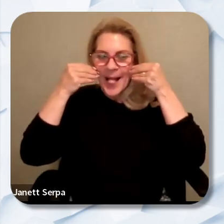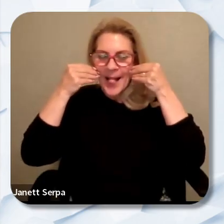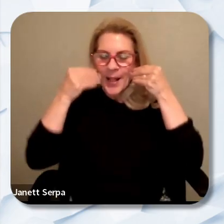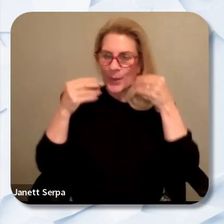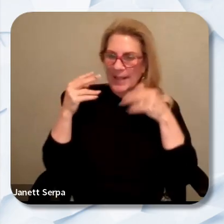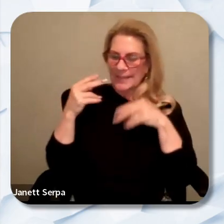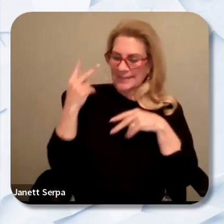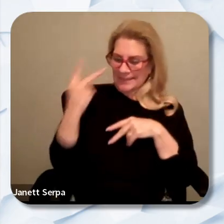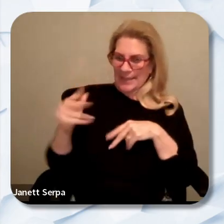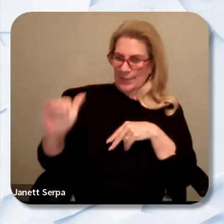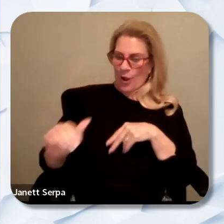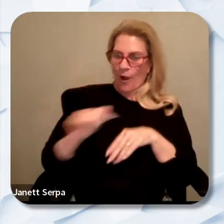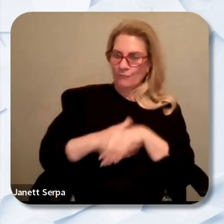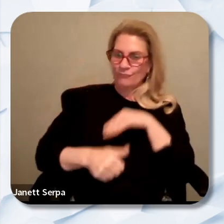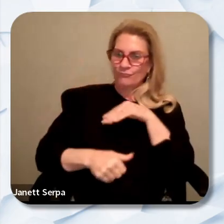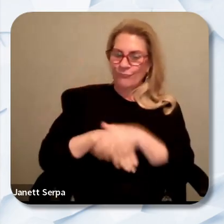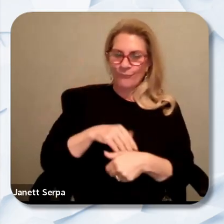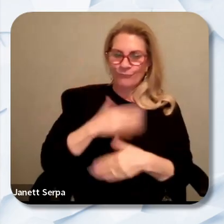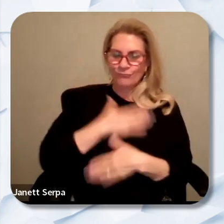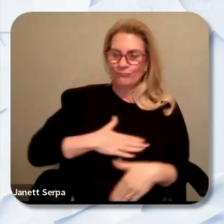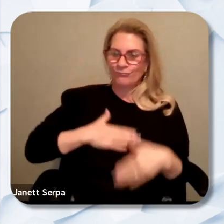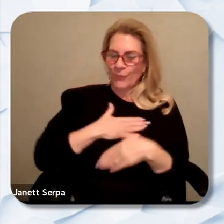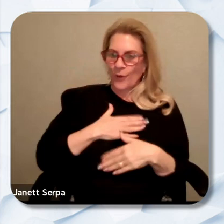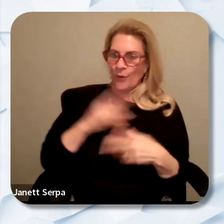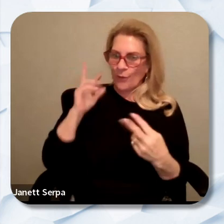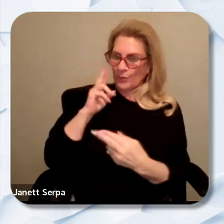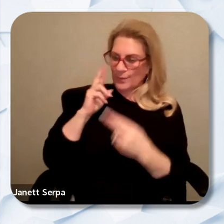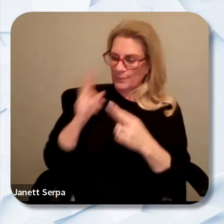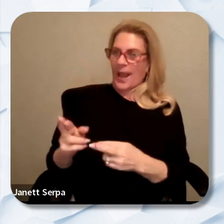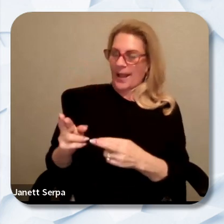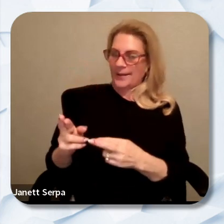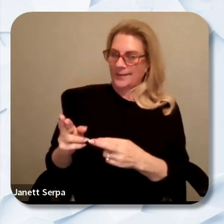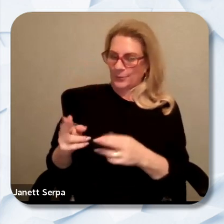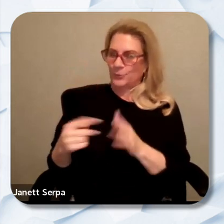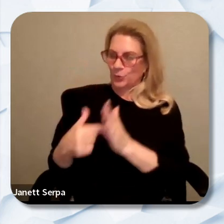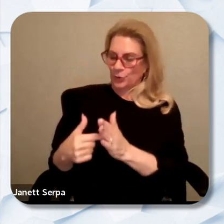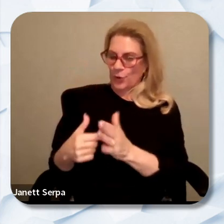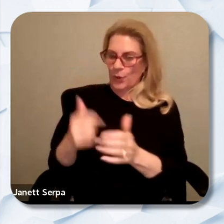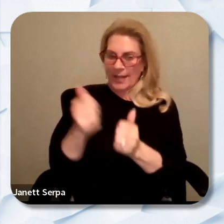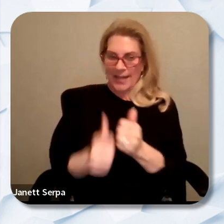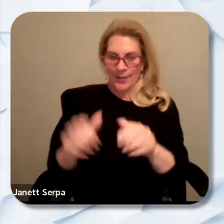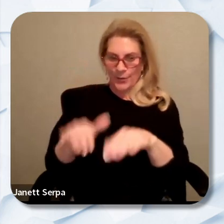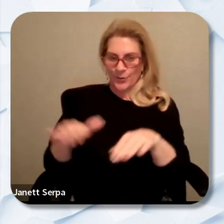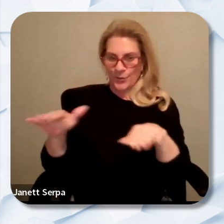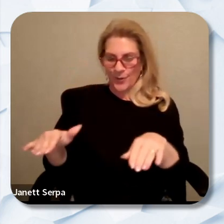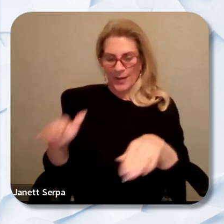level of the child you know that respect has been demonstrated. Each of these children seem to feel